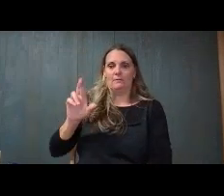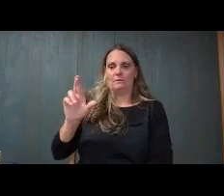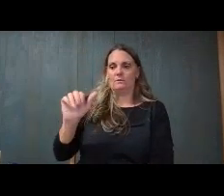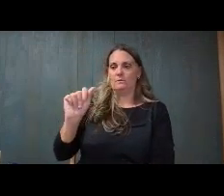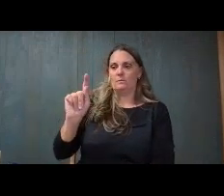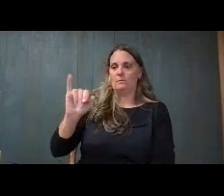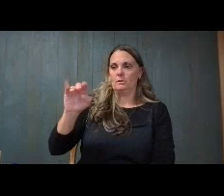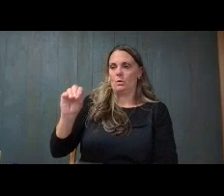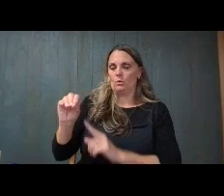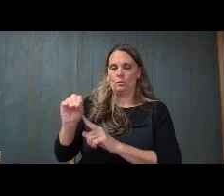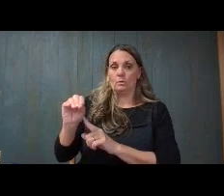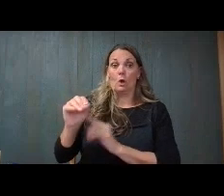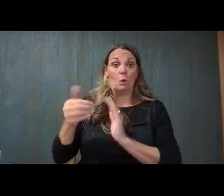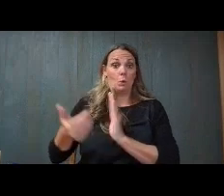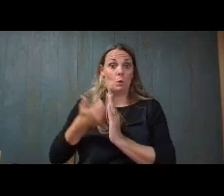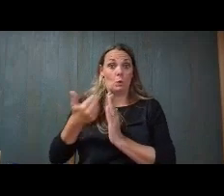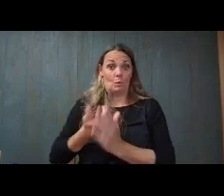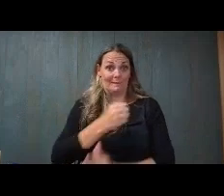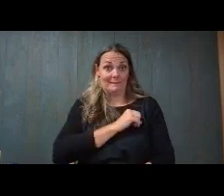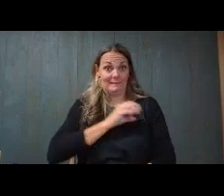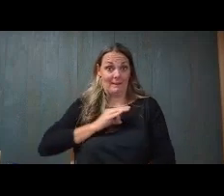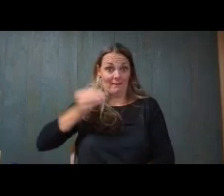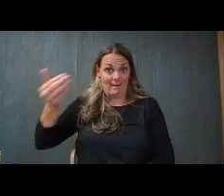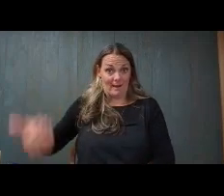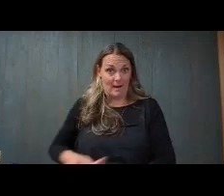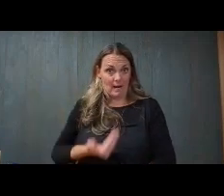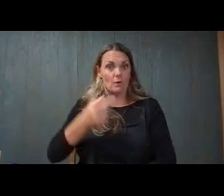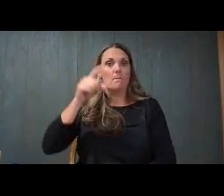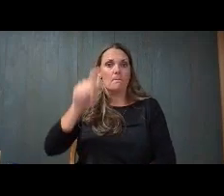Newly hired staff must only be hired to meet